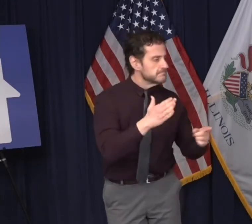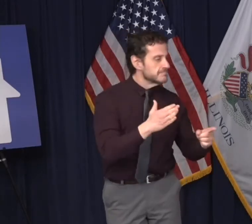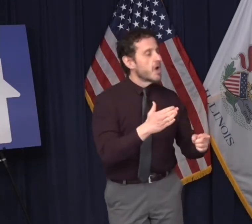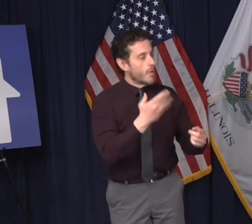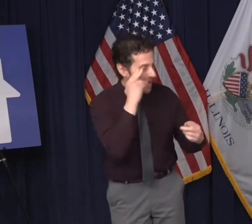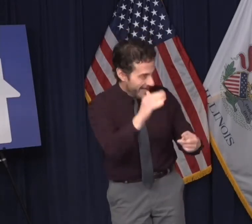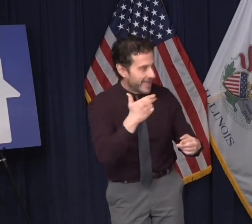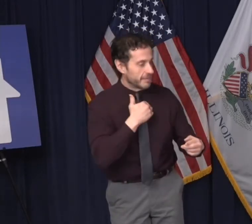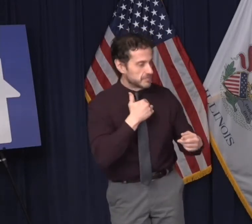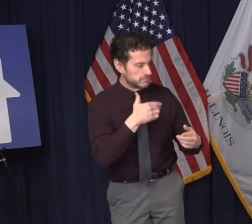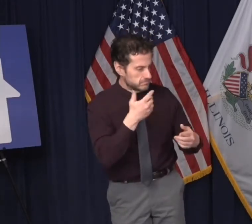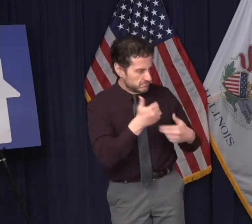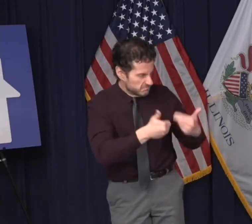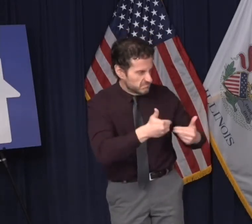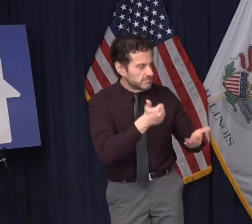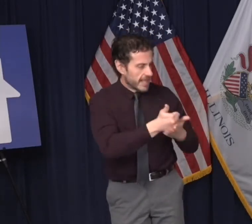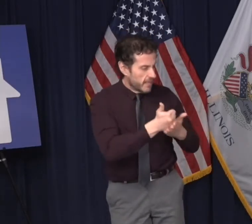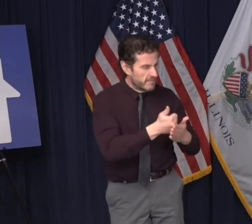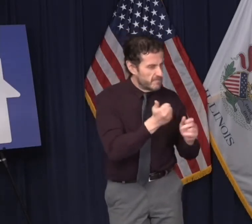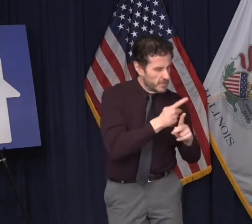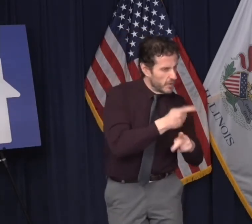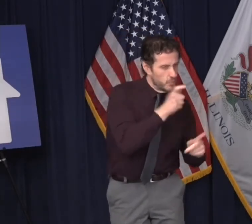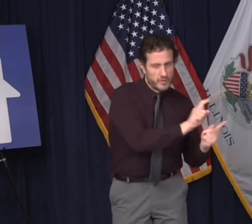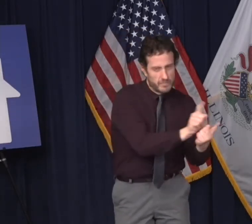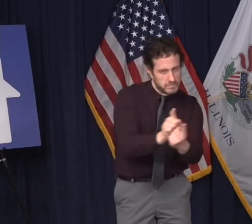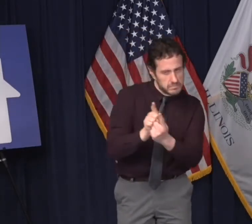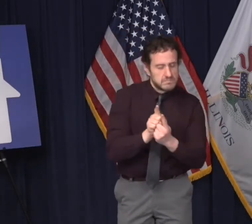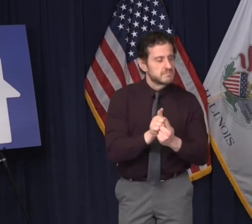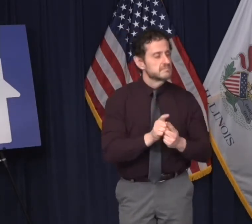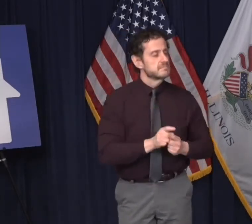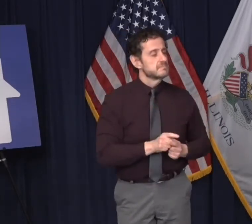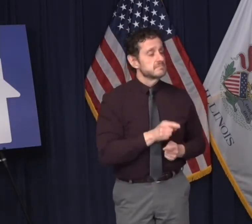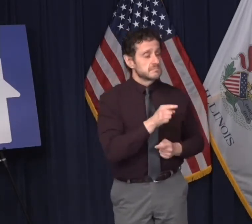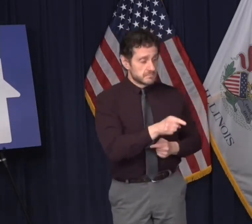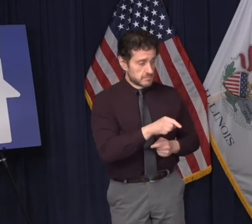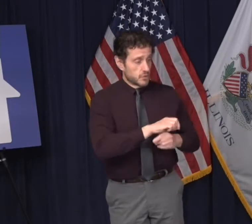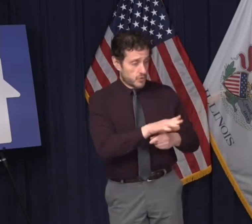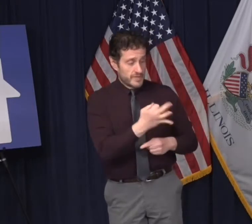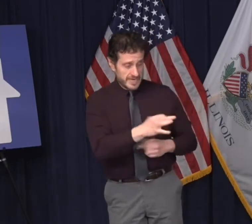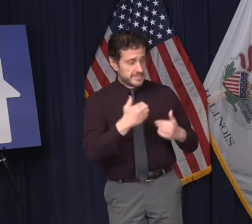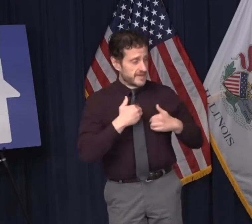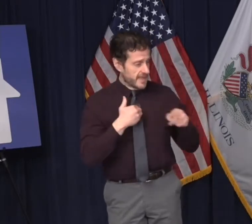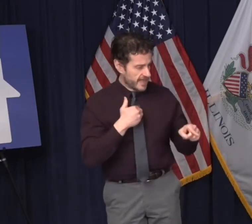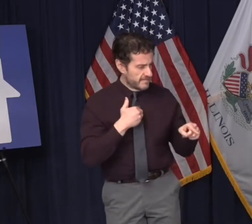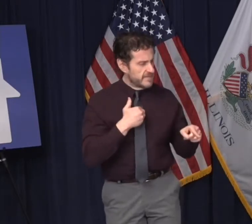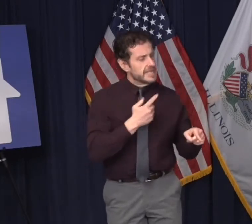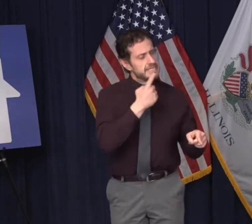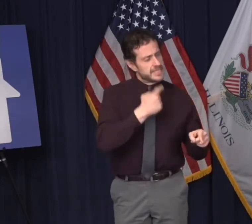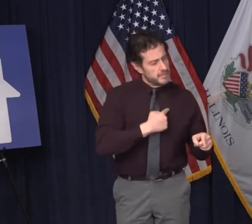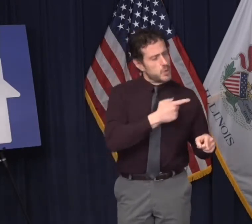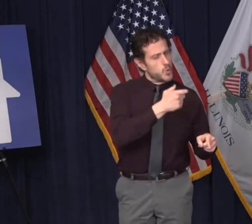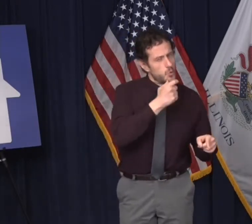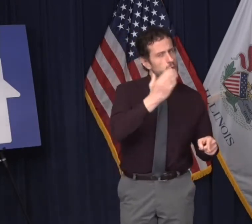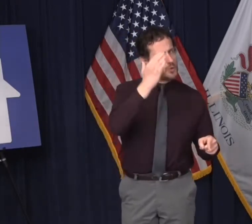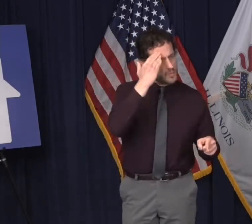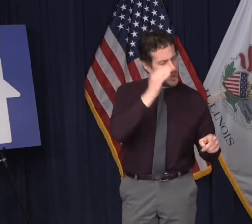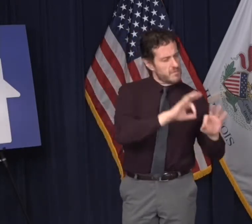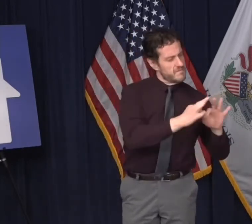REACHED IN SOME OTHER WAY. THEN STEP TWO, INTERVIEWING THE COVID-POSITIVE PERSON ASKING THEM TO GATHER THEIR CONTACTS